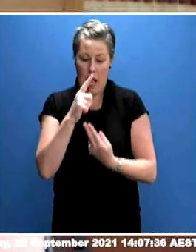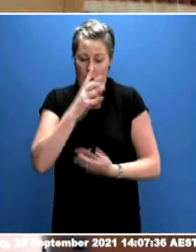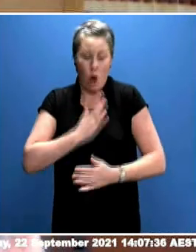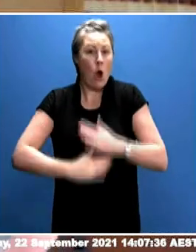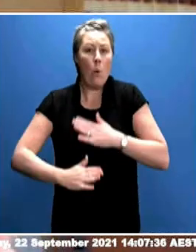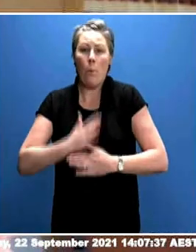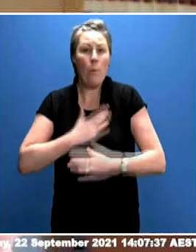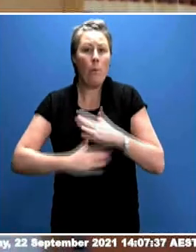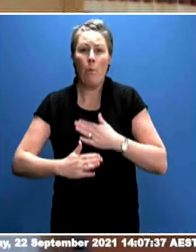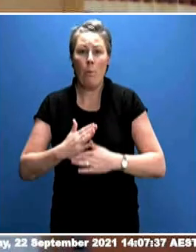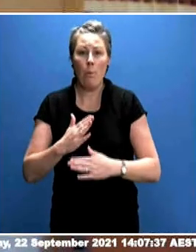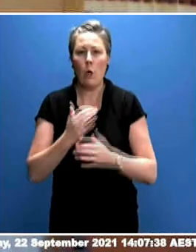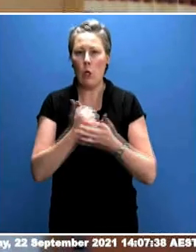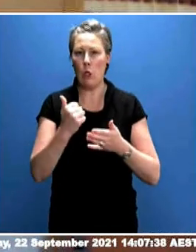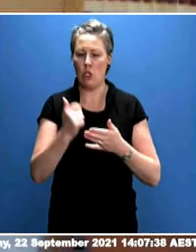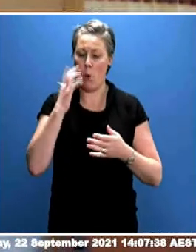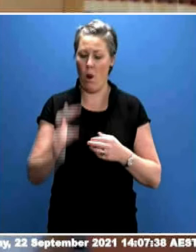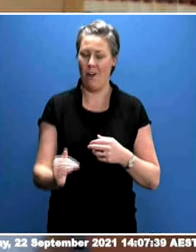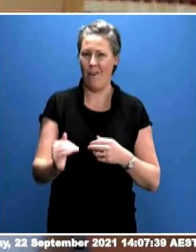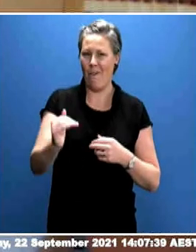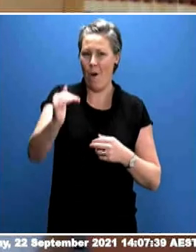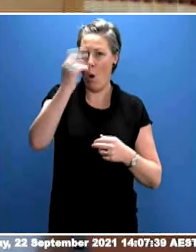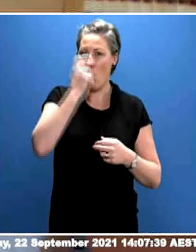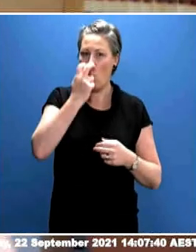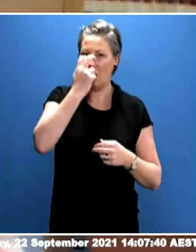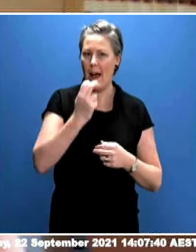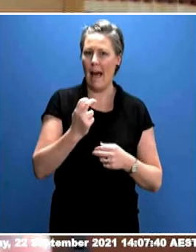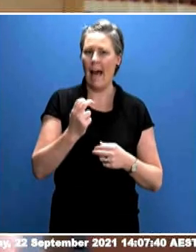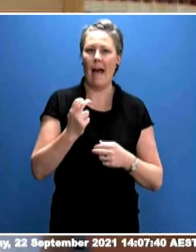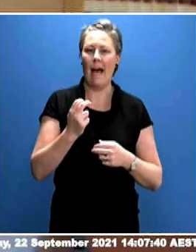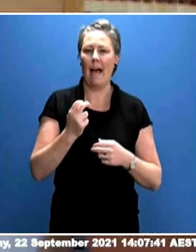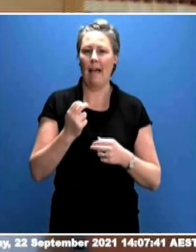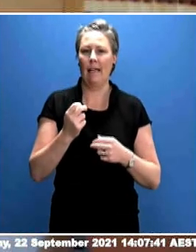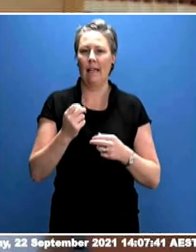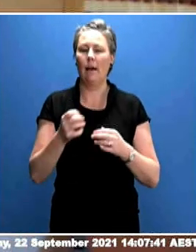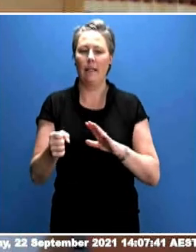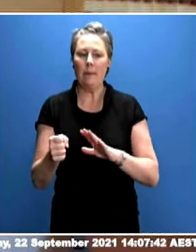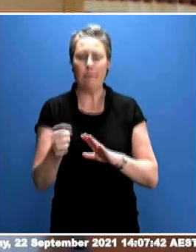It often happens in the older age group, our Metro residential children are